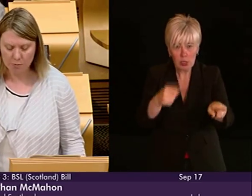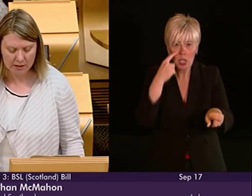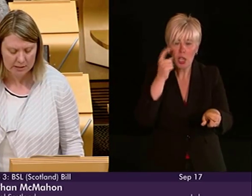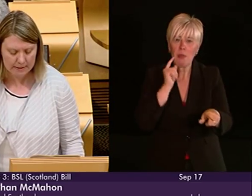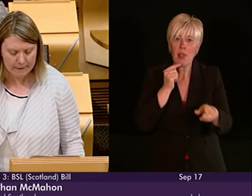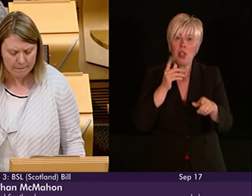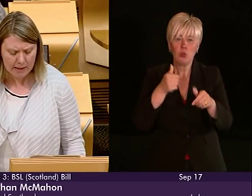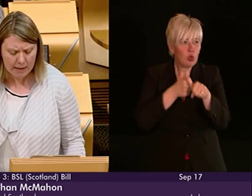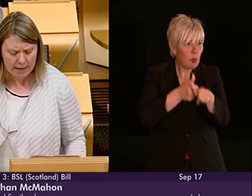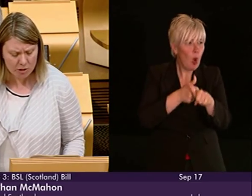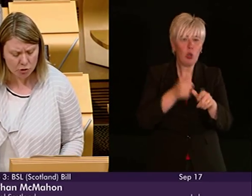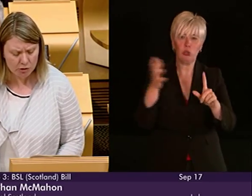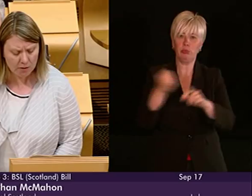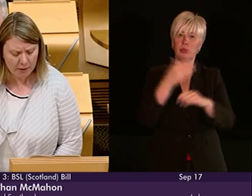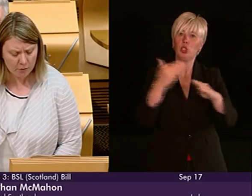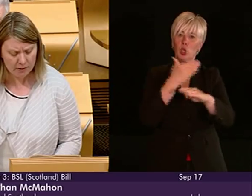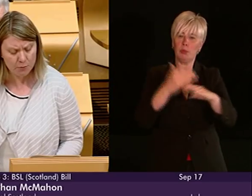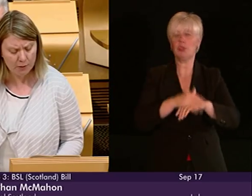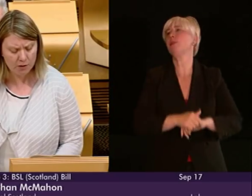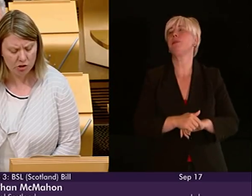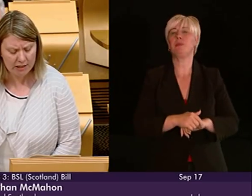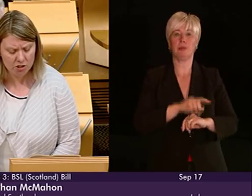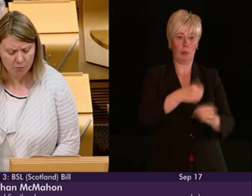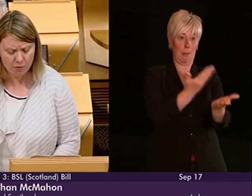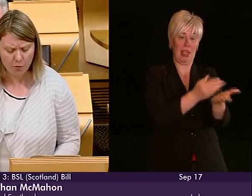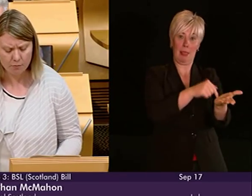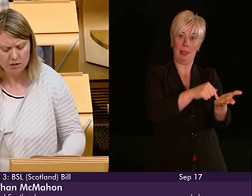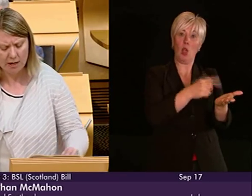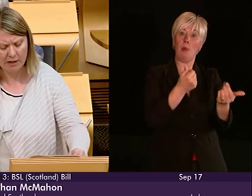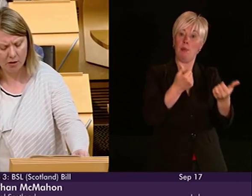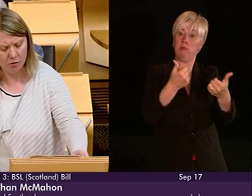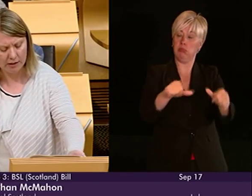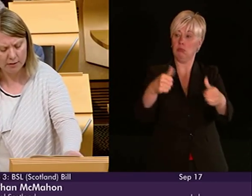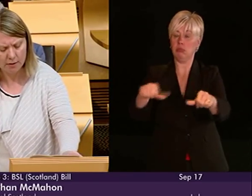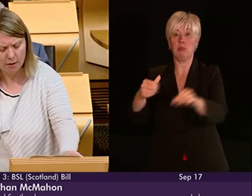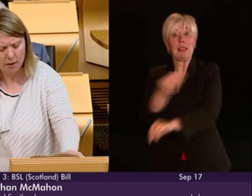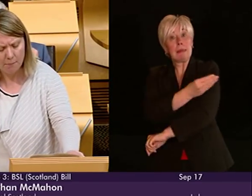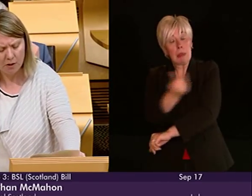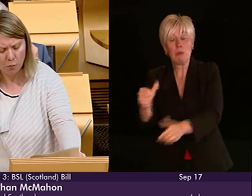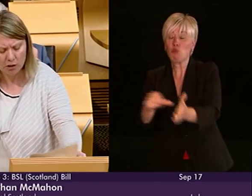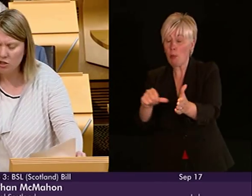the workplace. The bill will address some of the problems that she outlined, but it will not